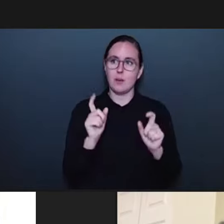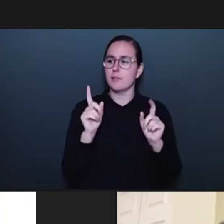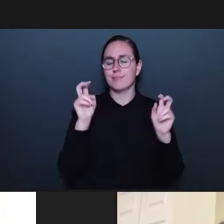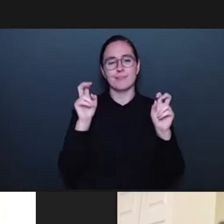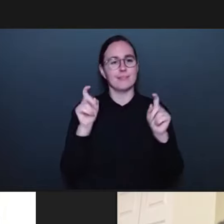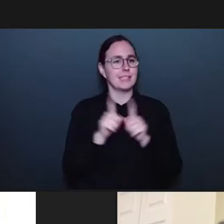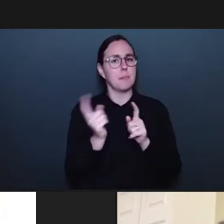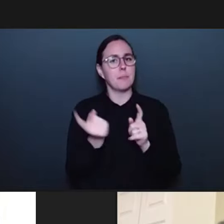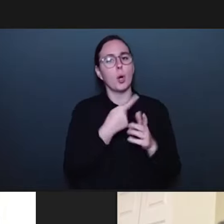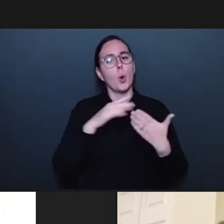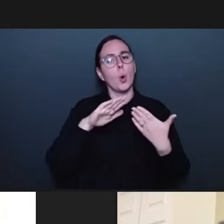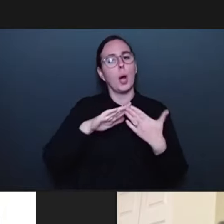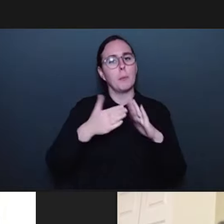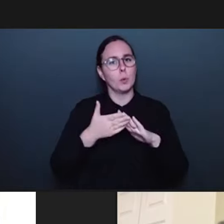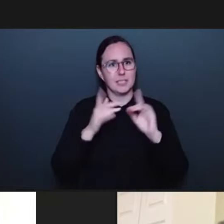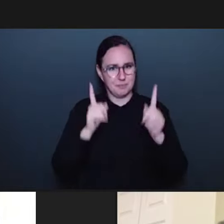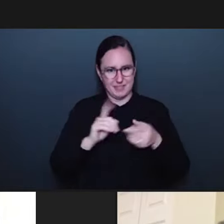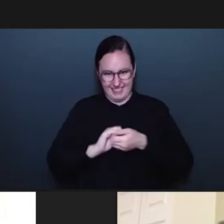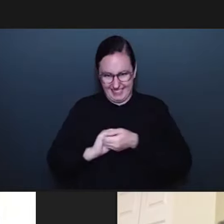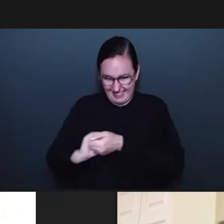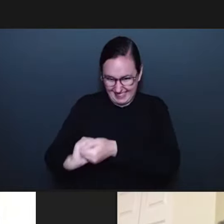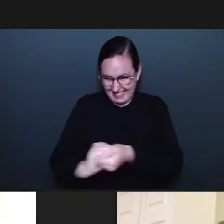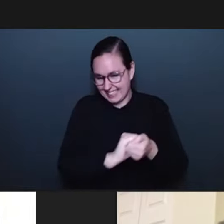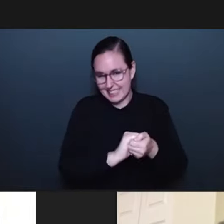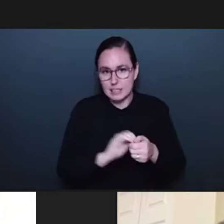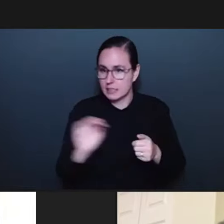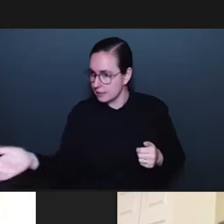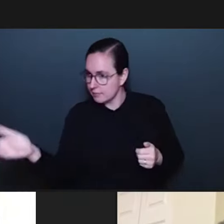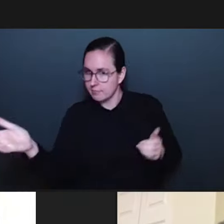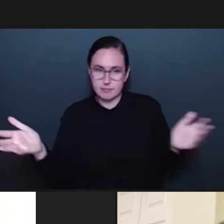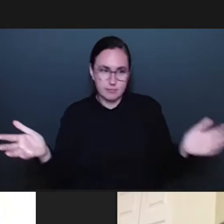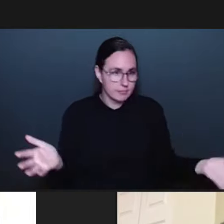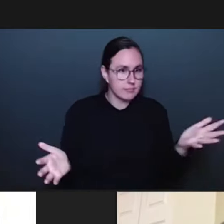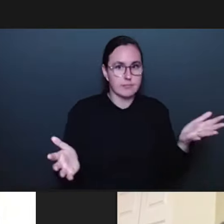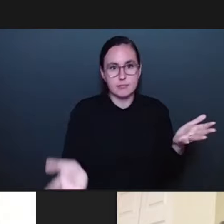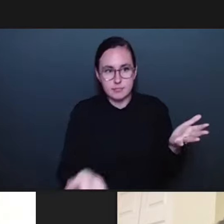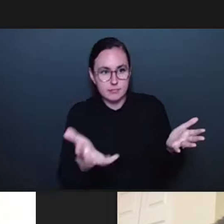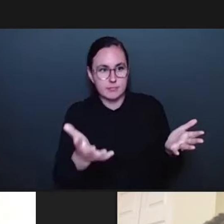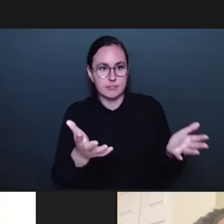adopt approaches where we build coalitions and not just operate in silos because that is how we'll be